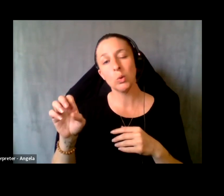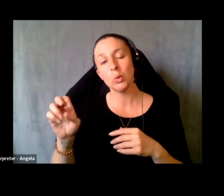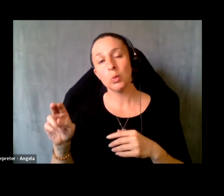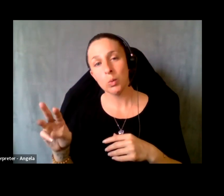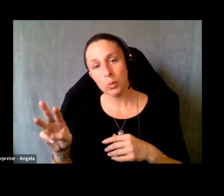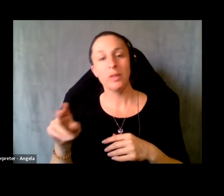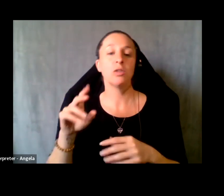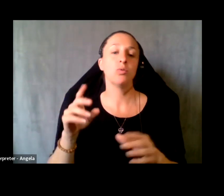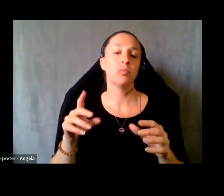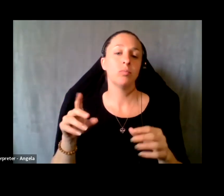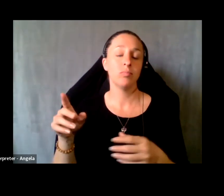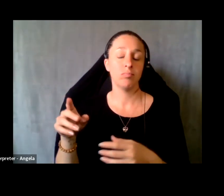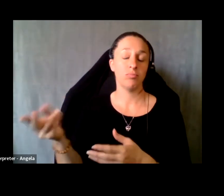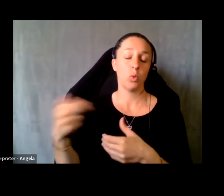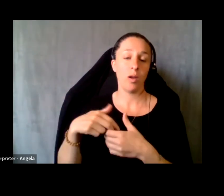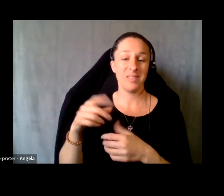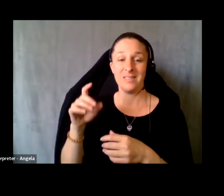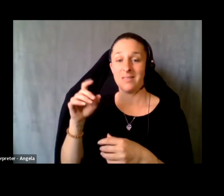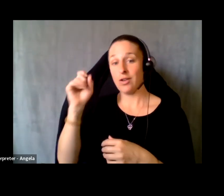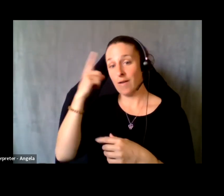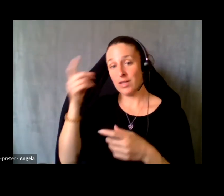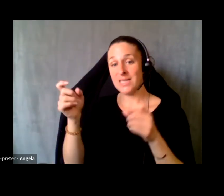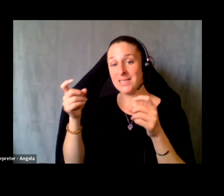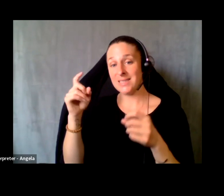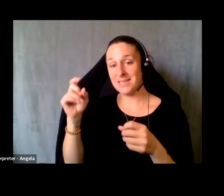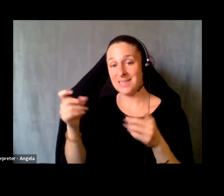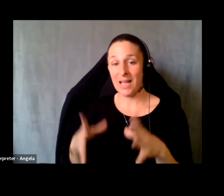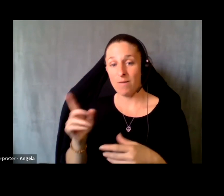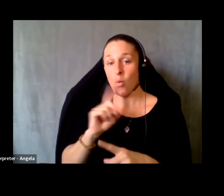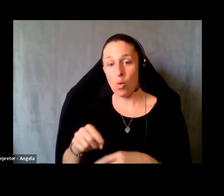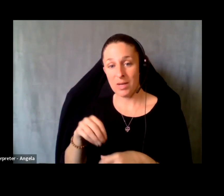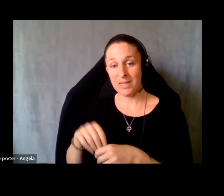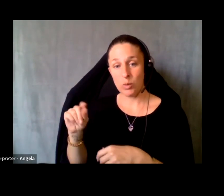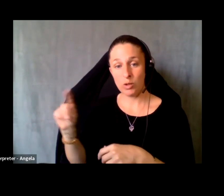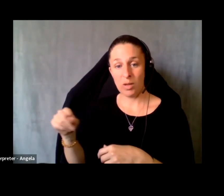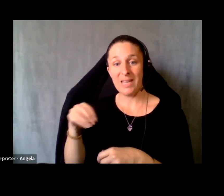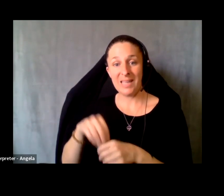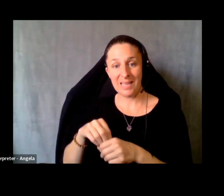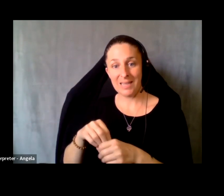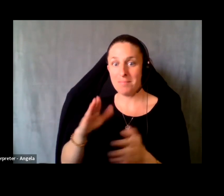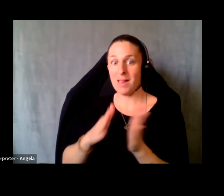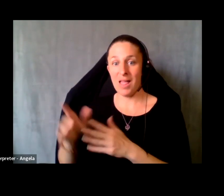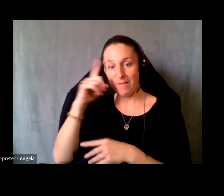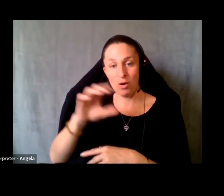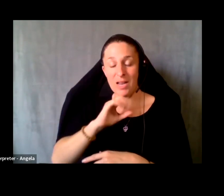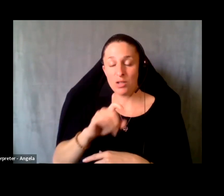executive order in 73-20 and the Master Plan for Aging which were instrumental in allowing